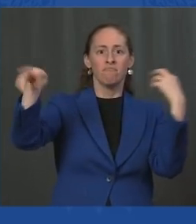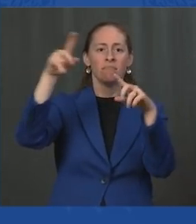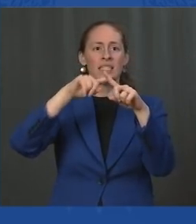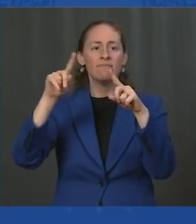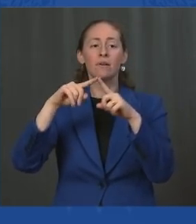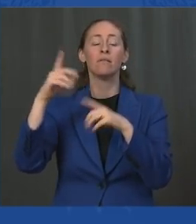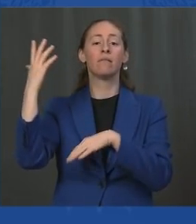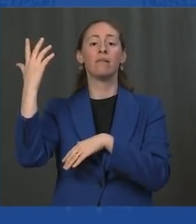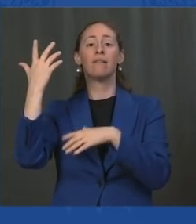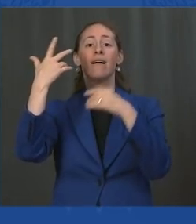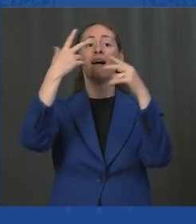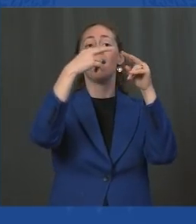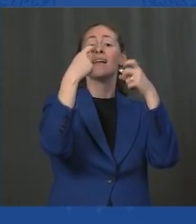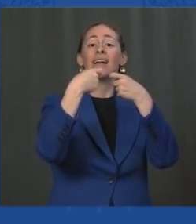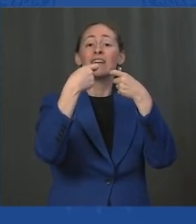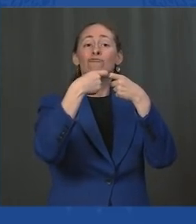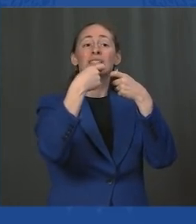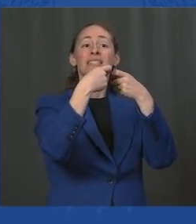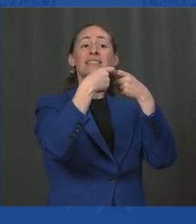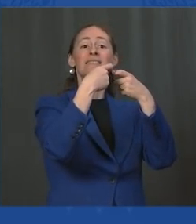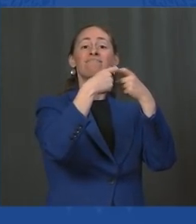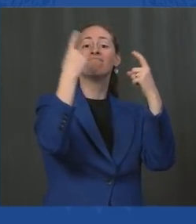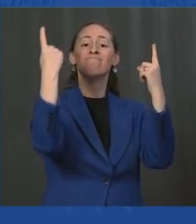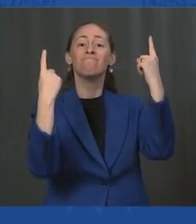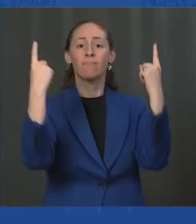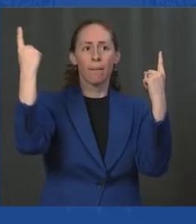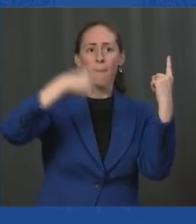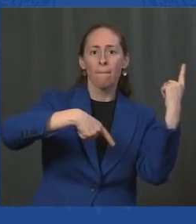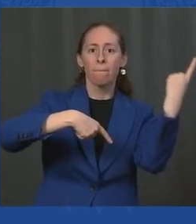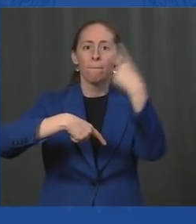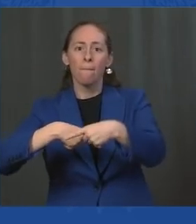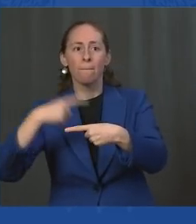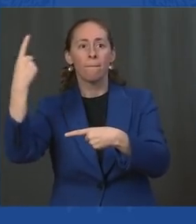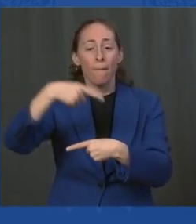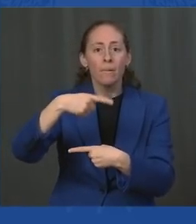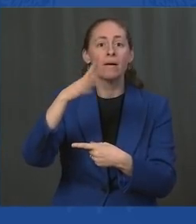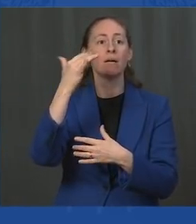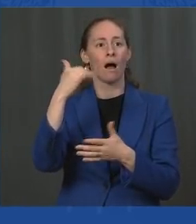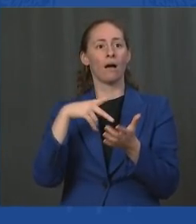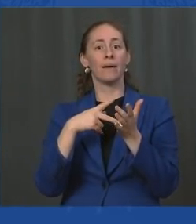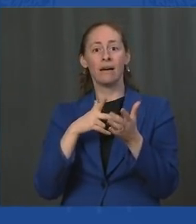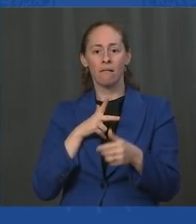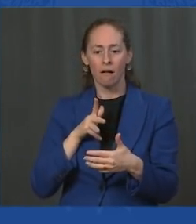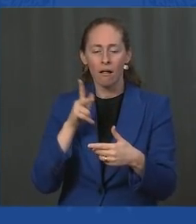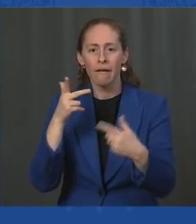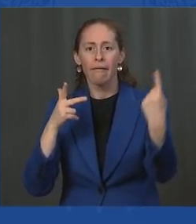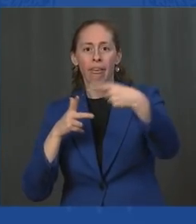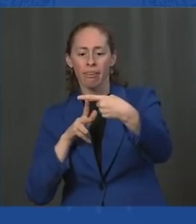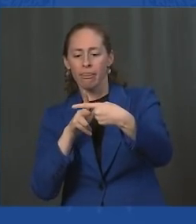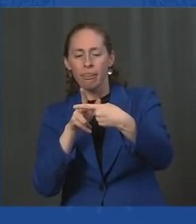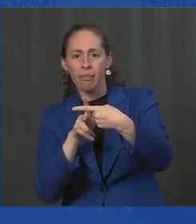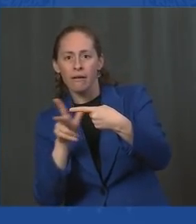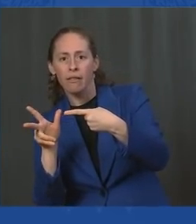to save folks and property. You know, the people continue to shelter in place.